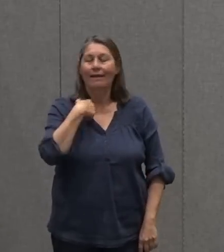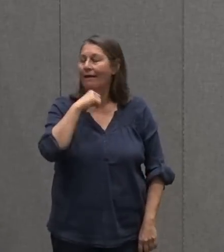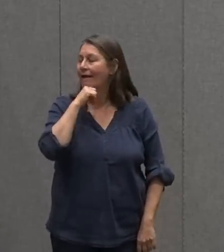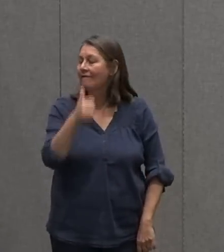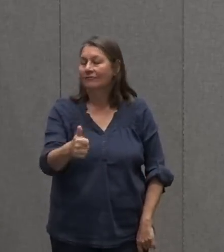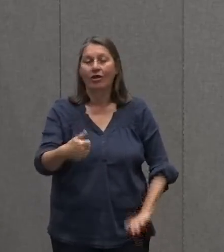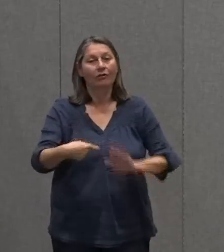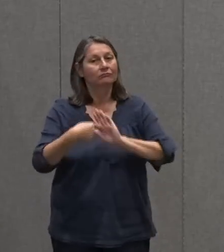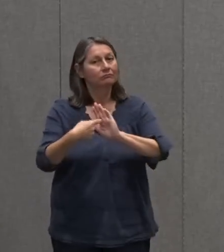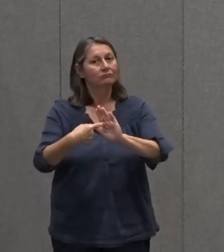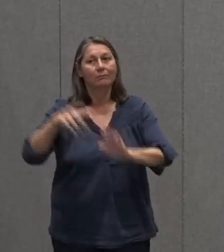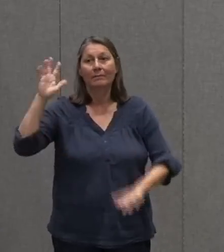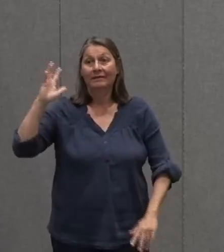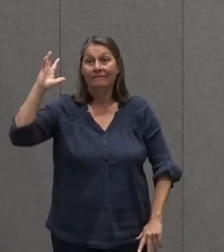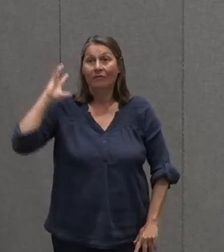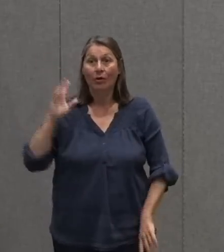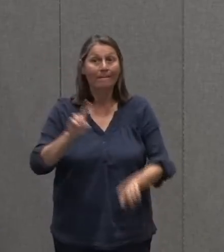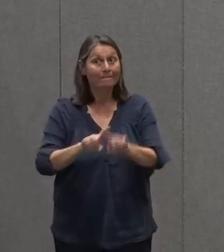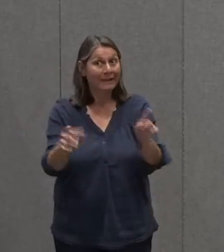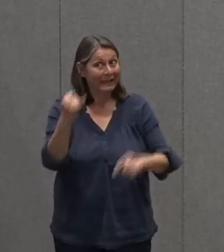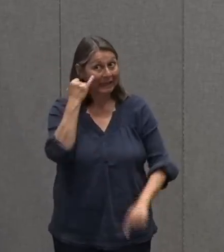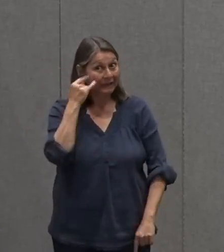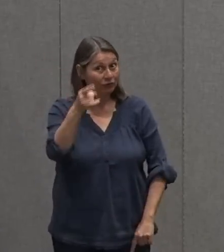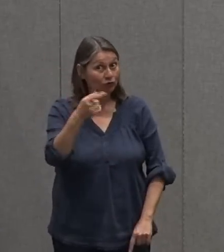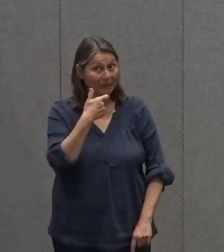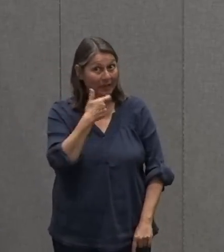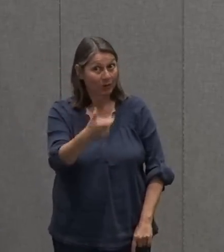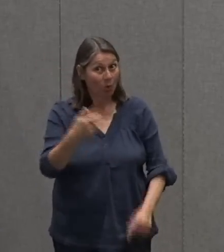but if you've been watching we did earlier this week